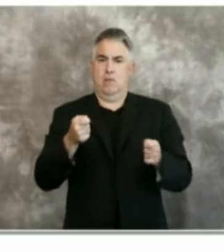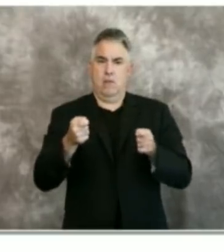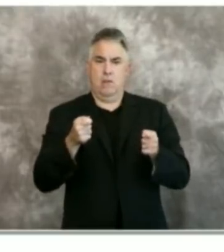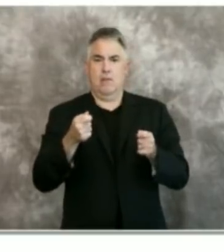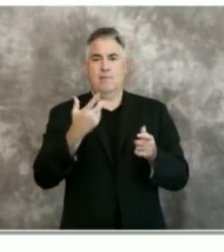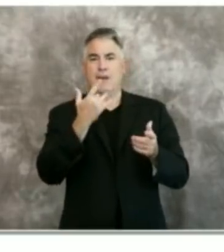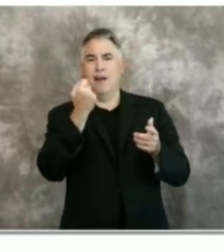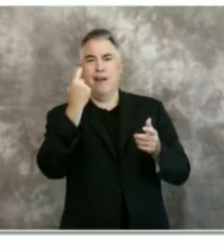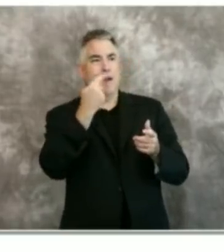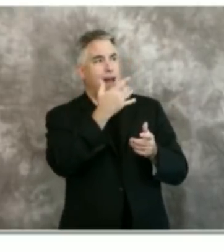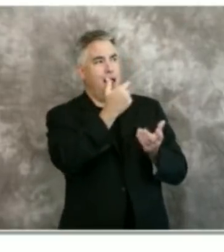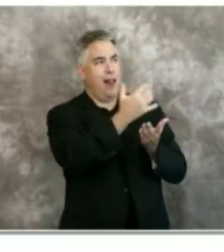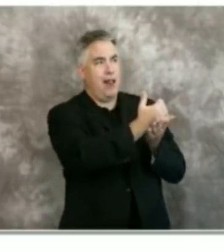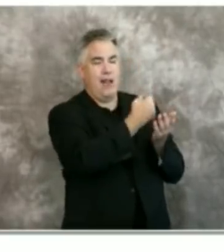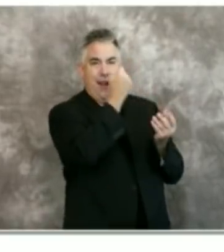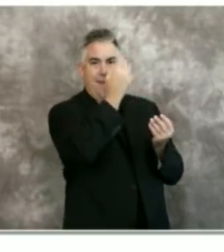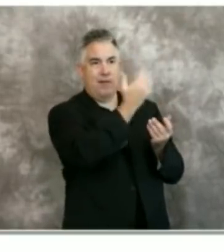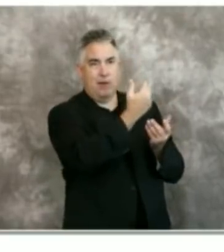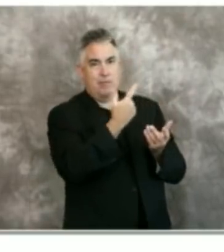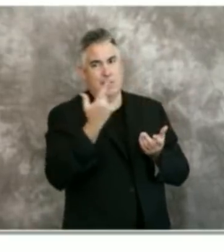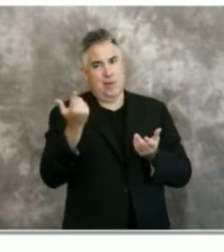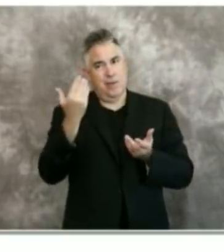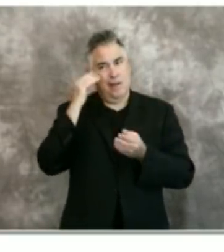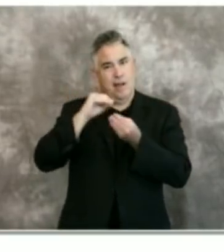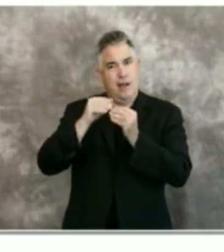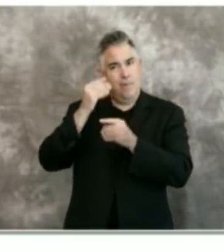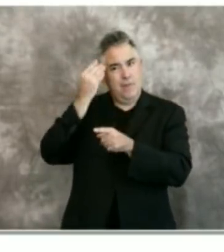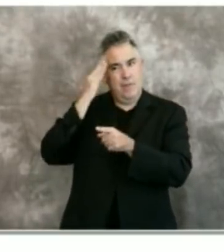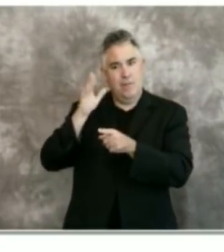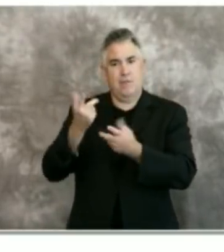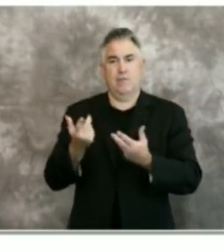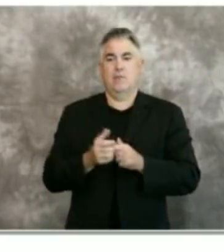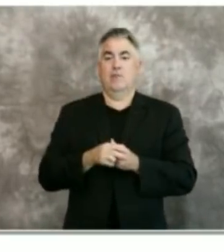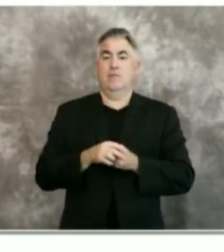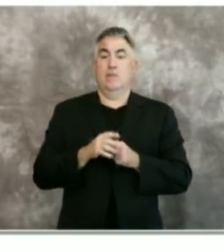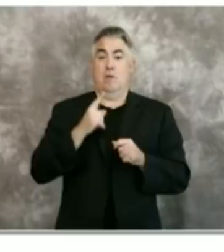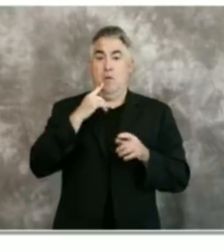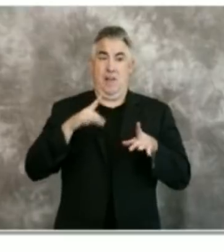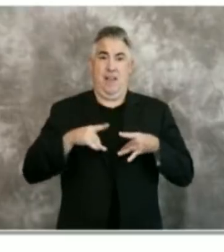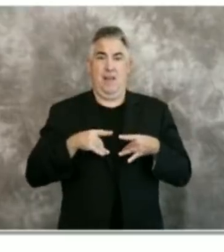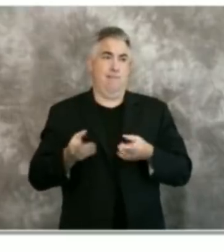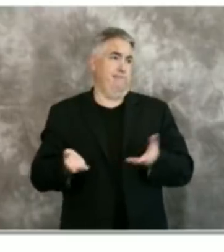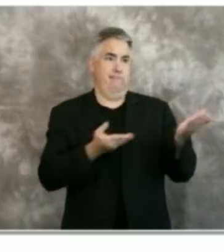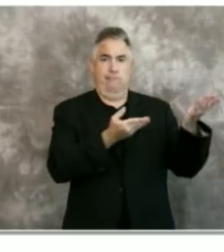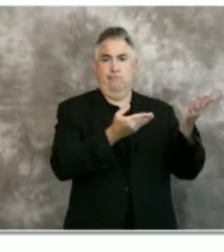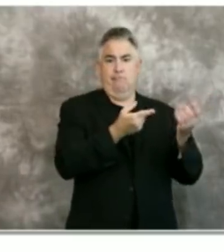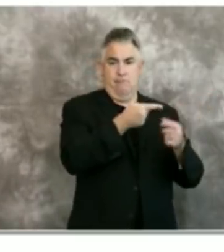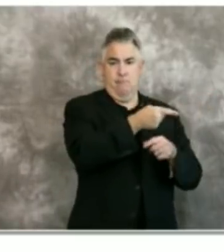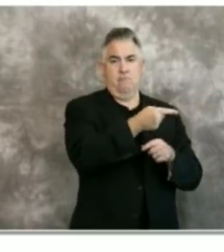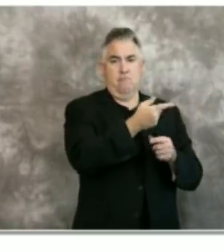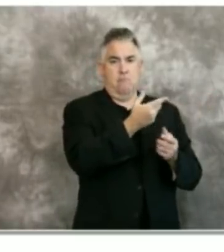ARE DOWN A LITTLE BIT AGAIN A REMINDER ON CAPITAL JASON. I TEND TO BE A LAGGING